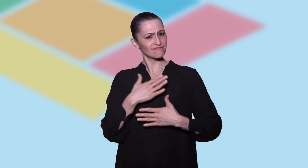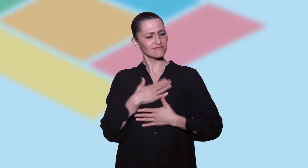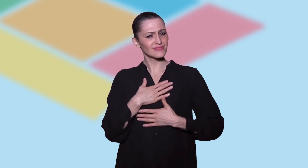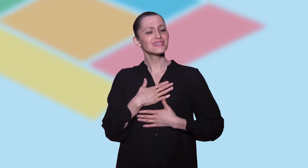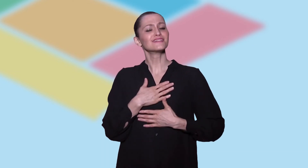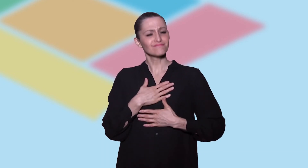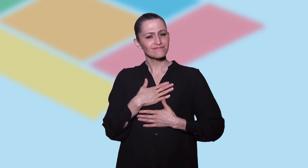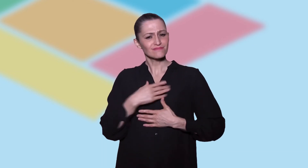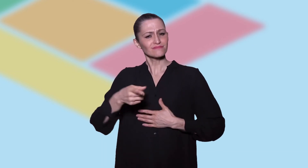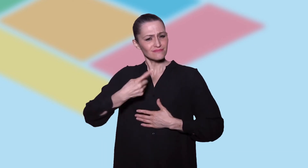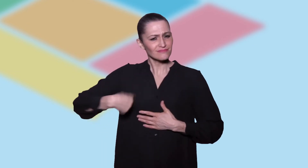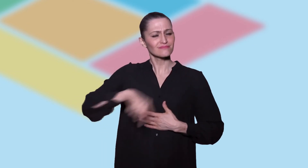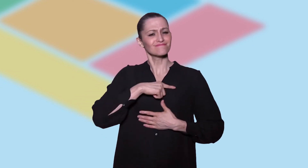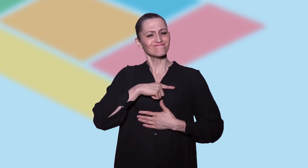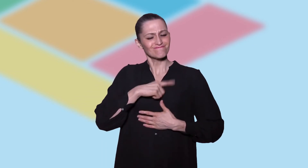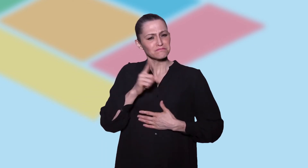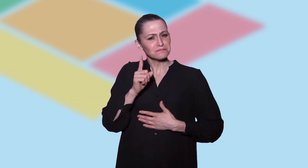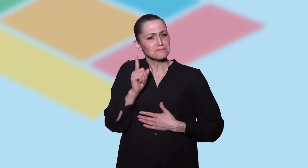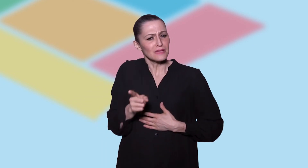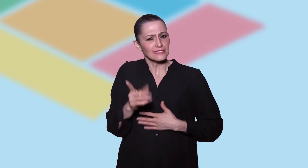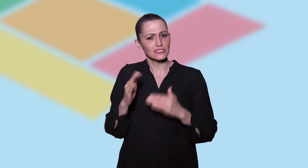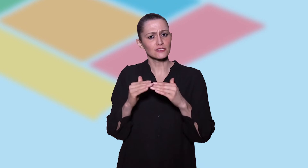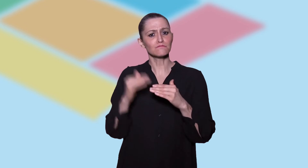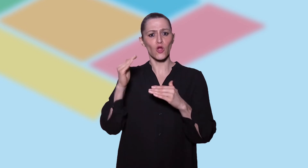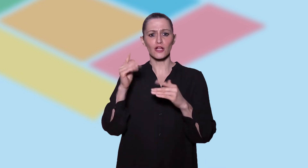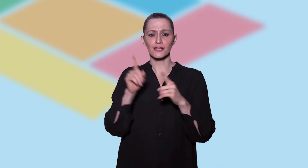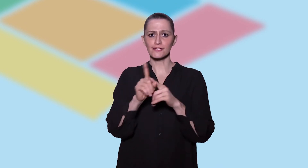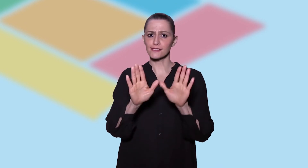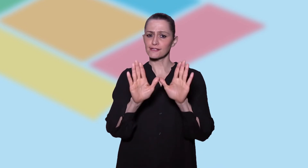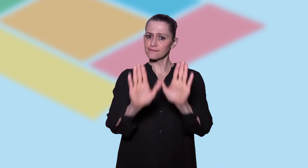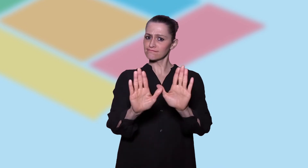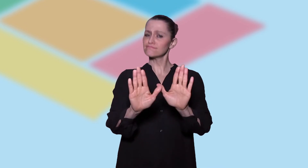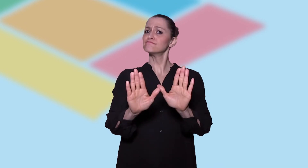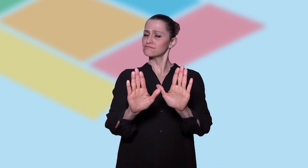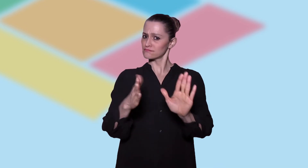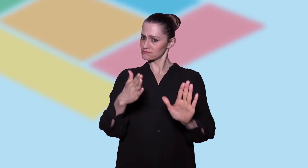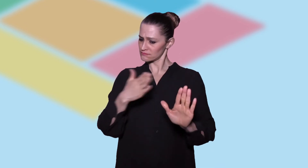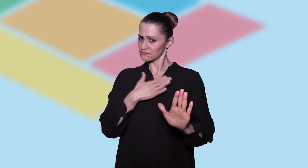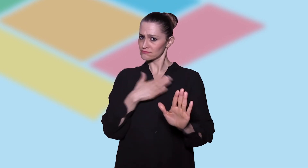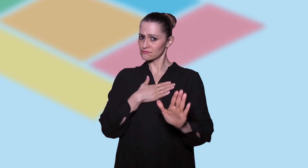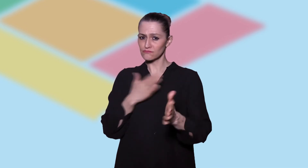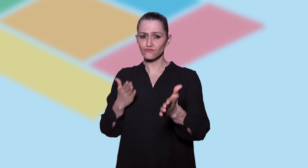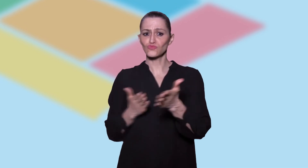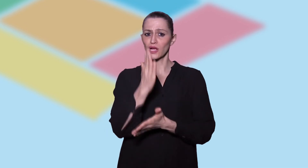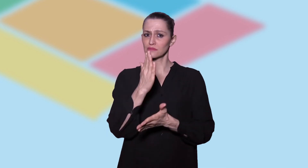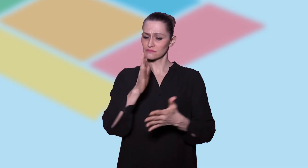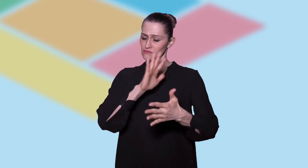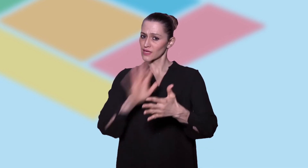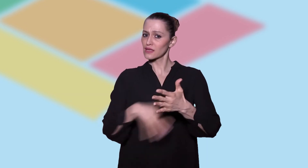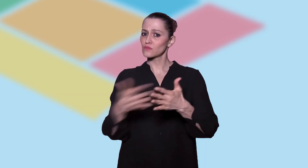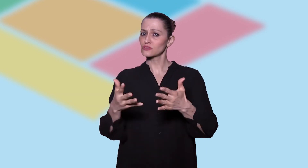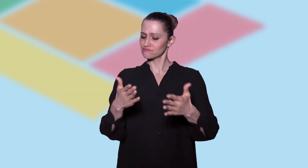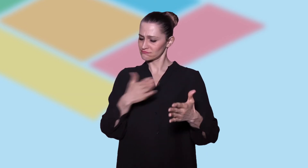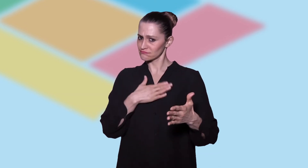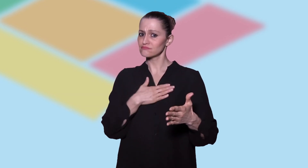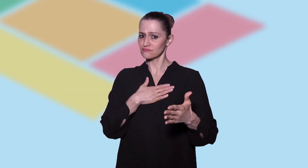and assert our rights as Deaf people with